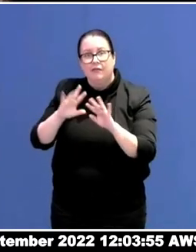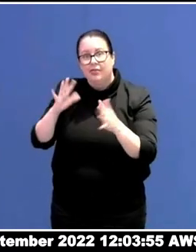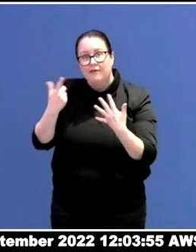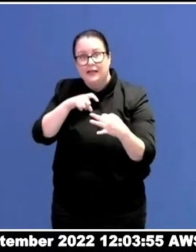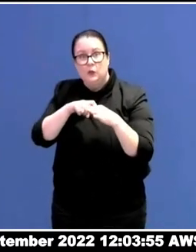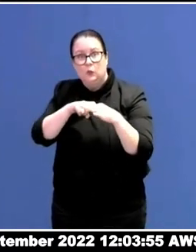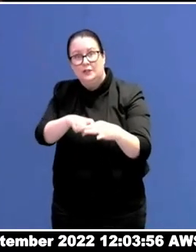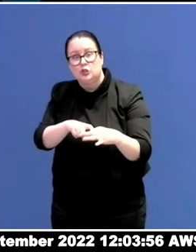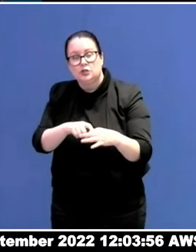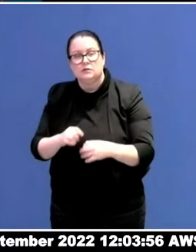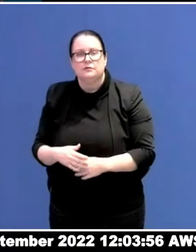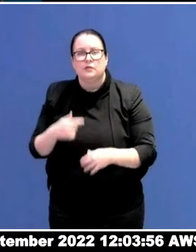questions and I will start with Commissioner Mason.